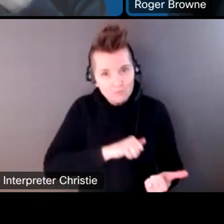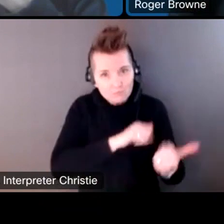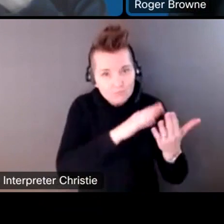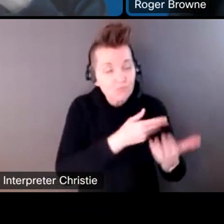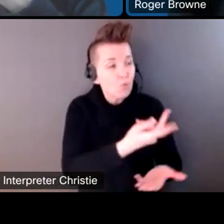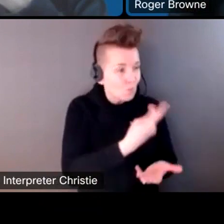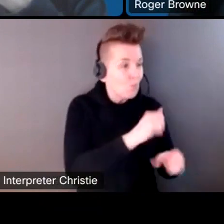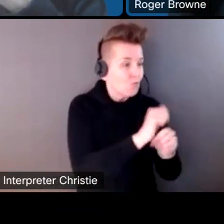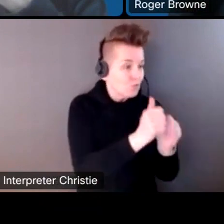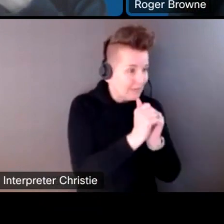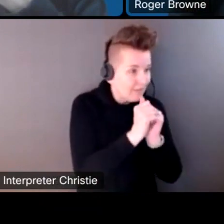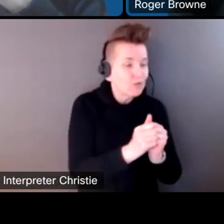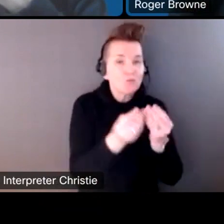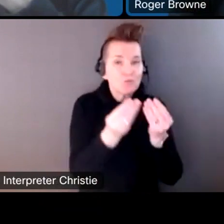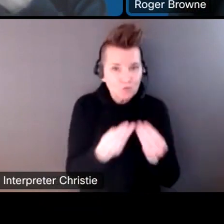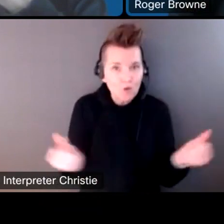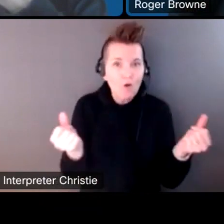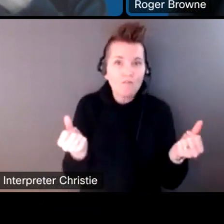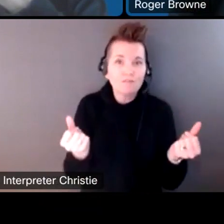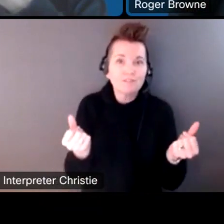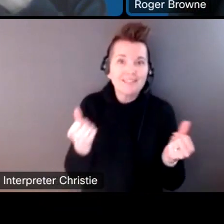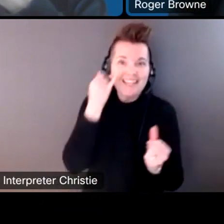in those really, really challenging situations.